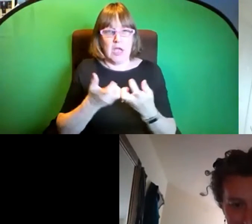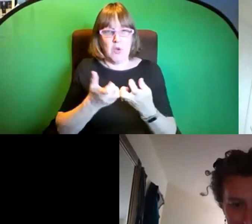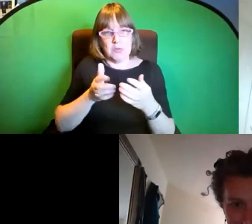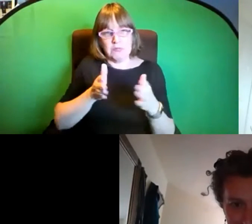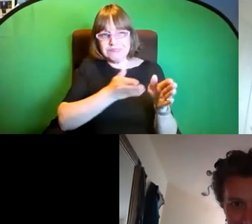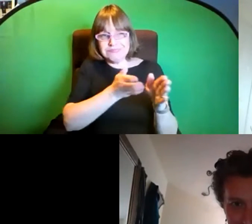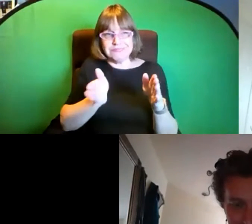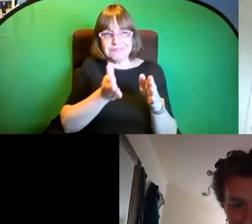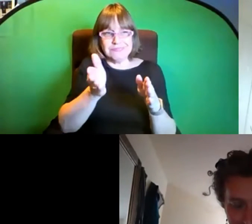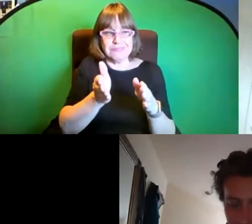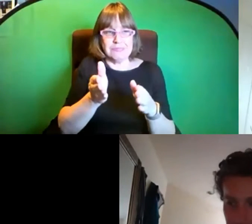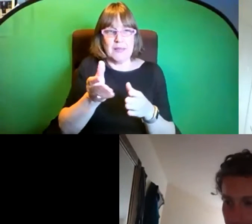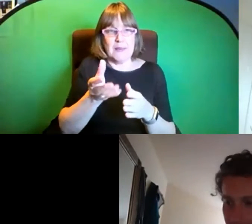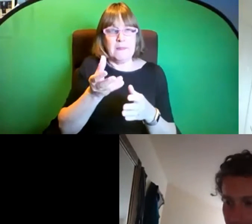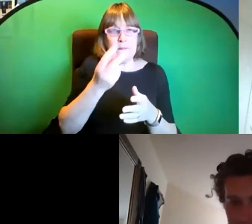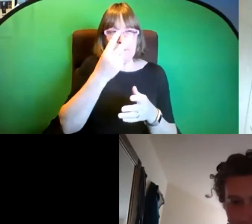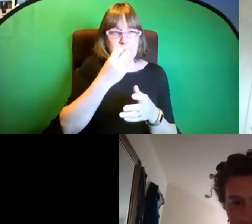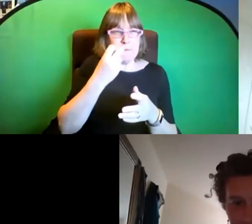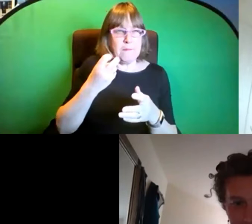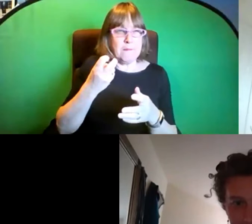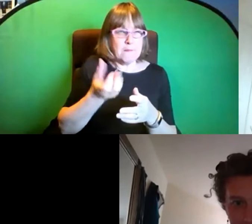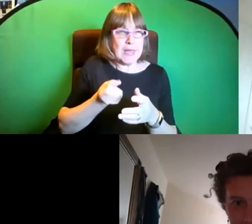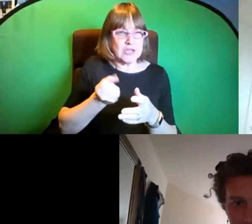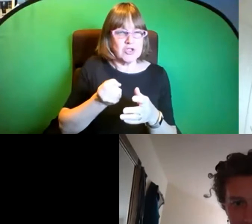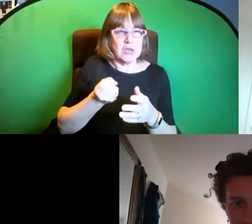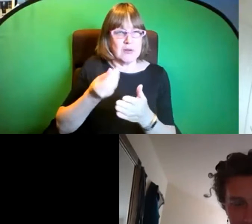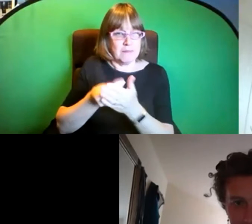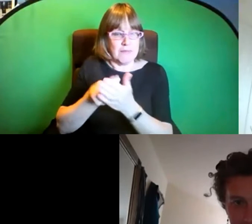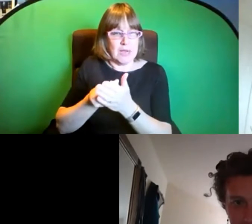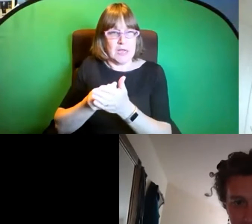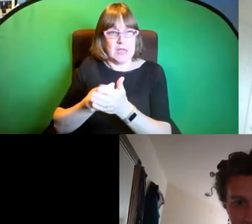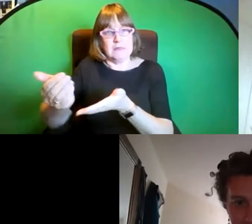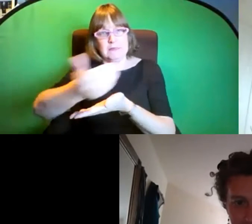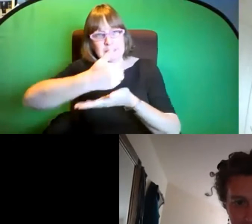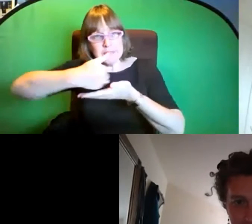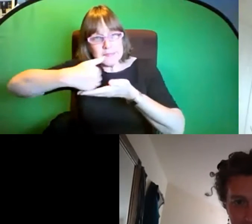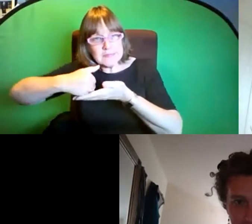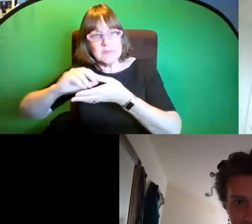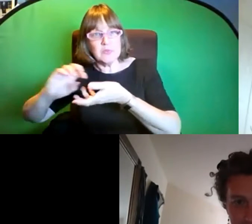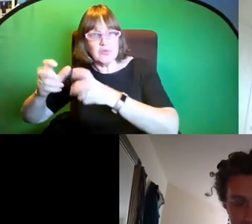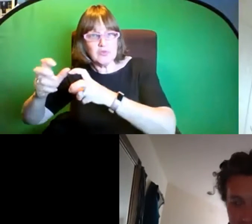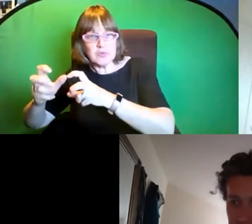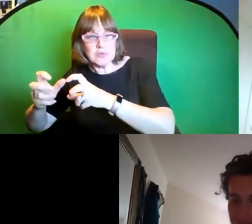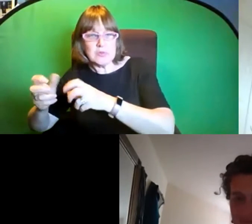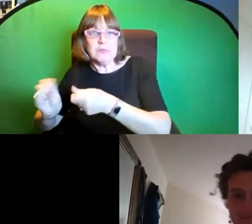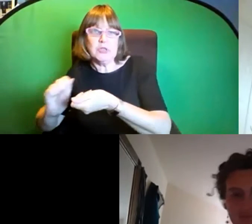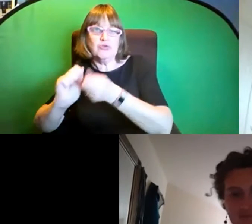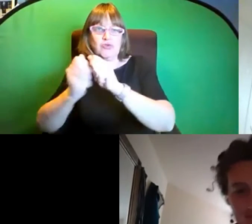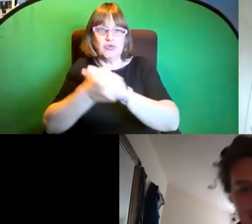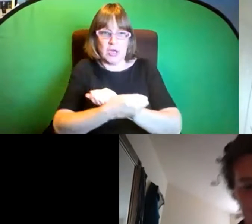funds from fossil fuels, i'm glad to say that the following year UNISON adopted that policy and